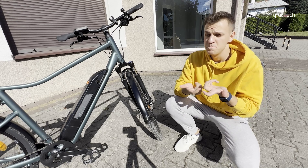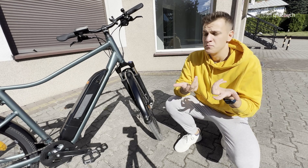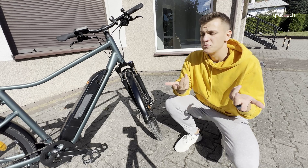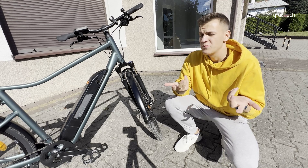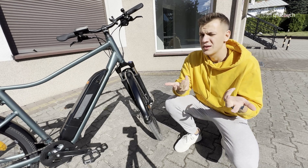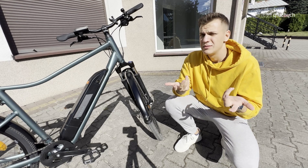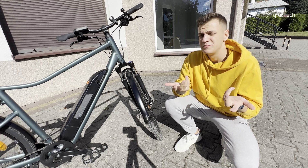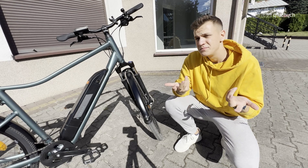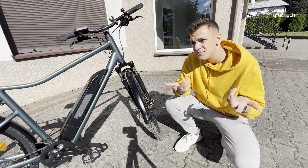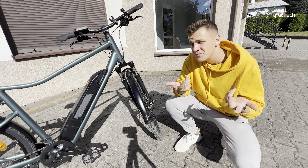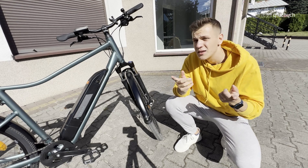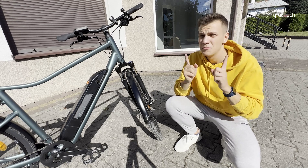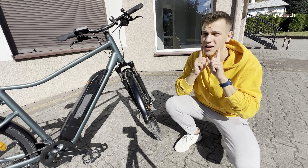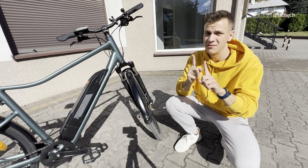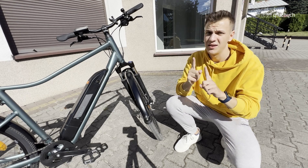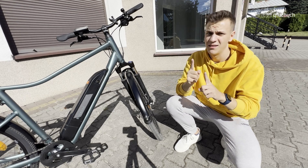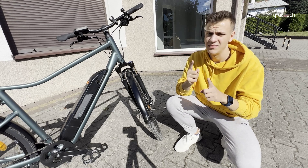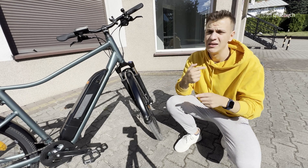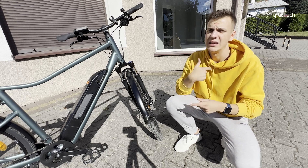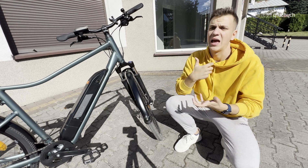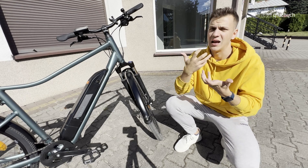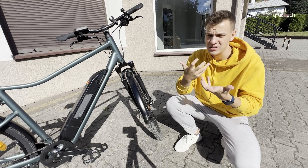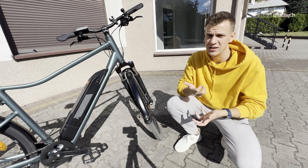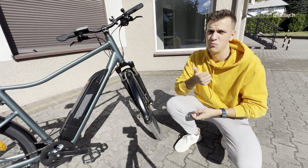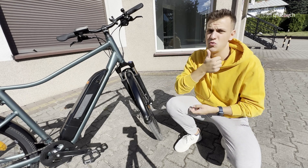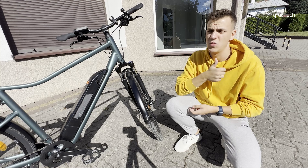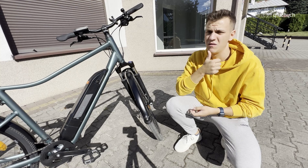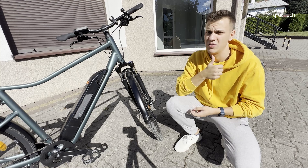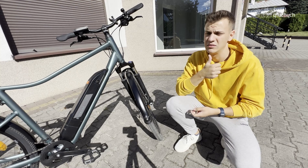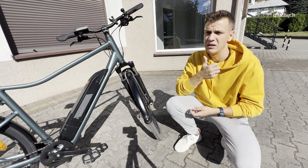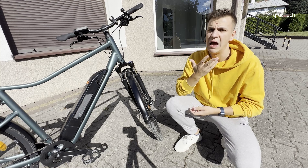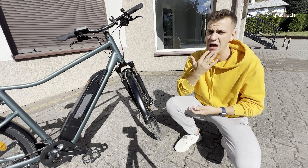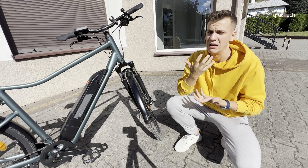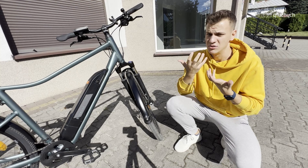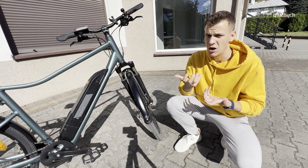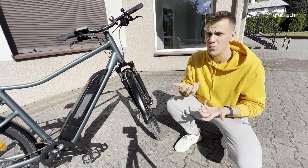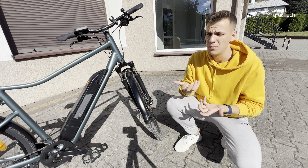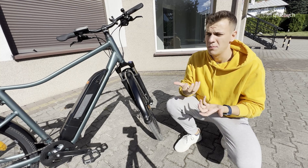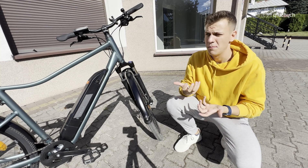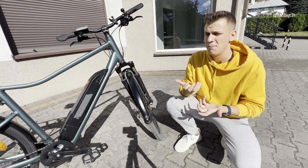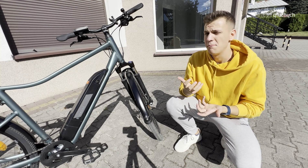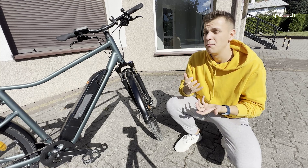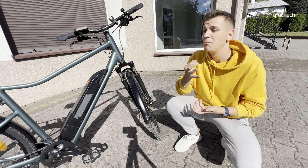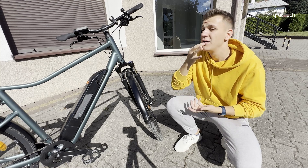I'll admit that I really wanted to check this,